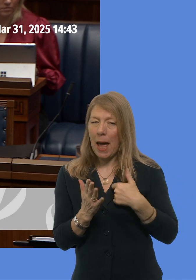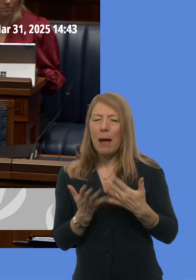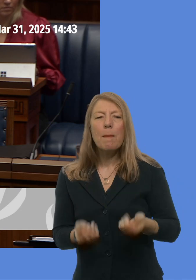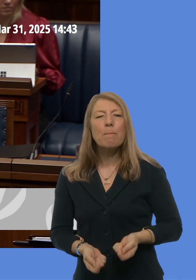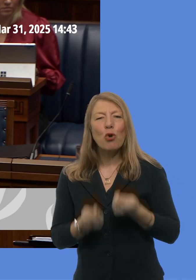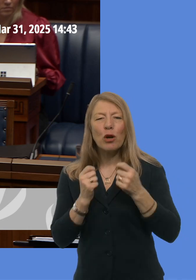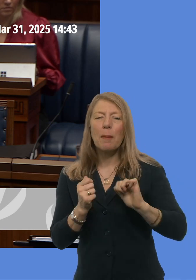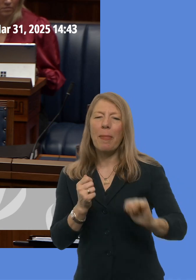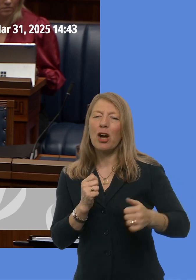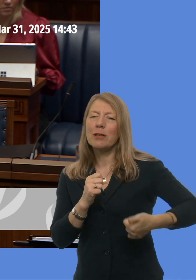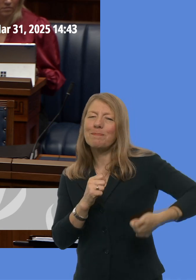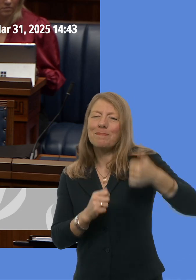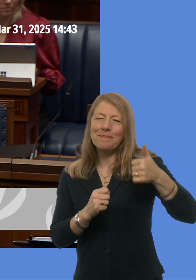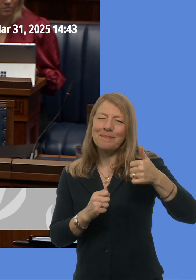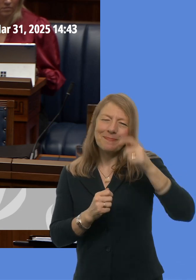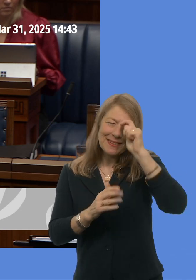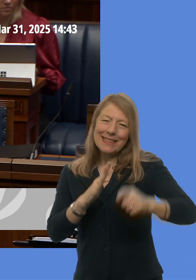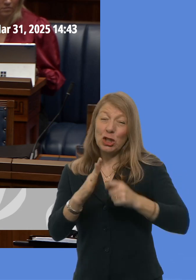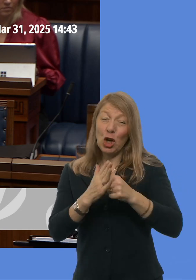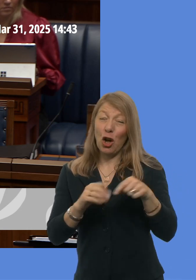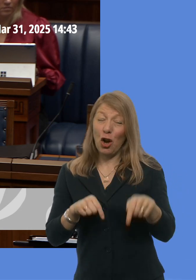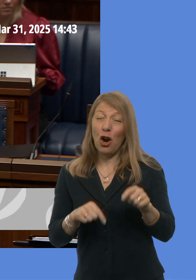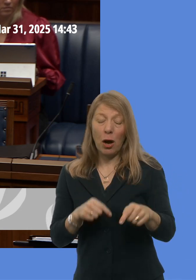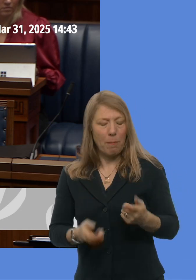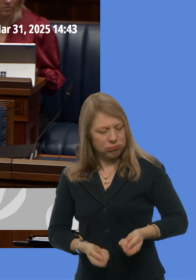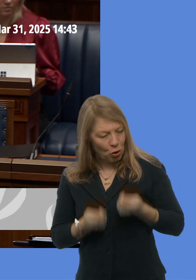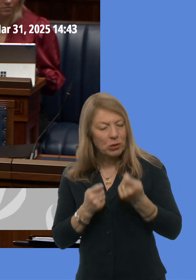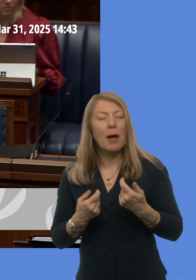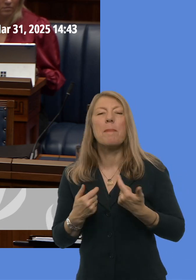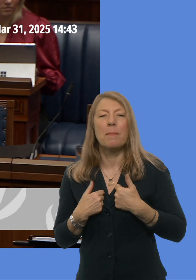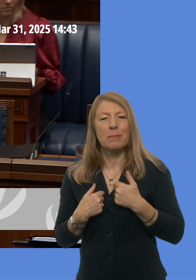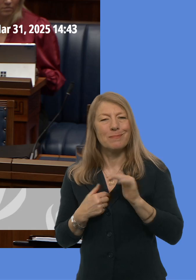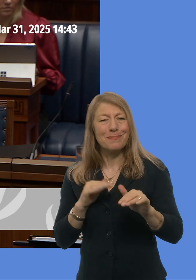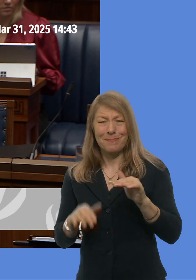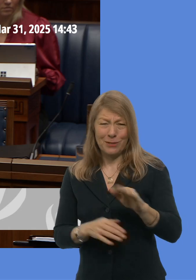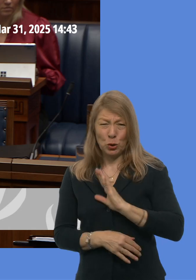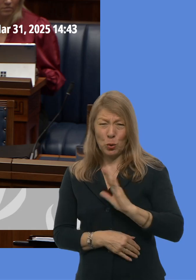It is an important one, because we do not want people being penalised and, perhaps, being knocked off the support that they have due